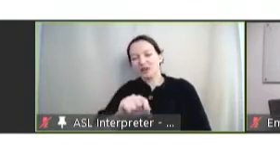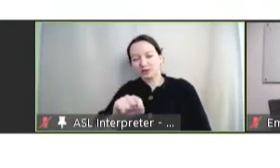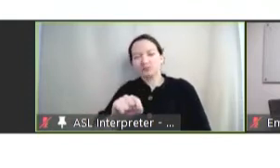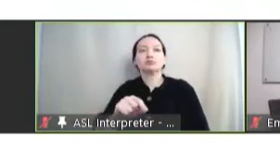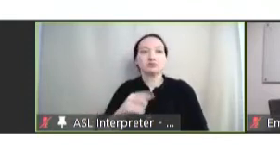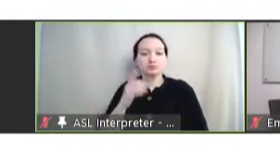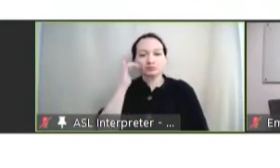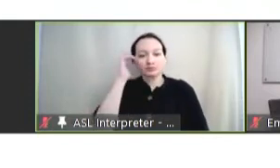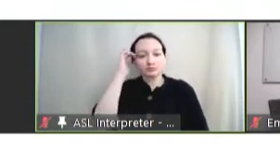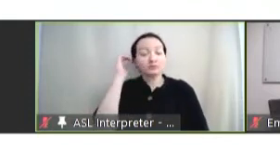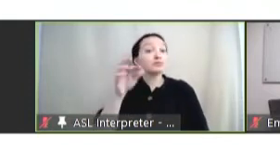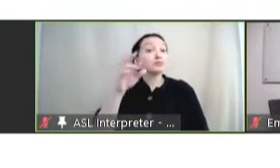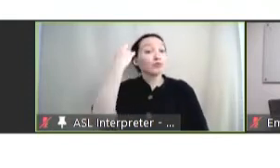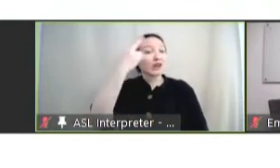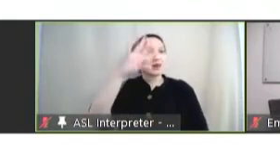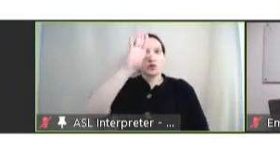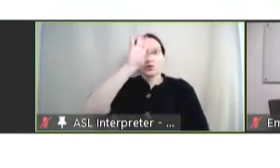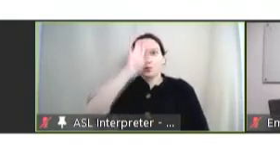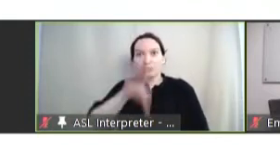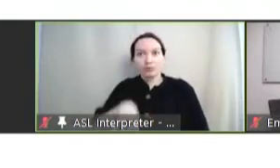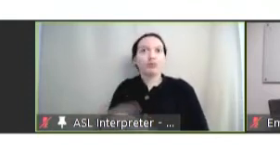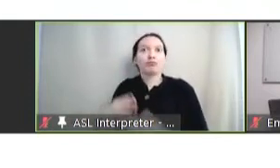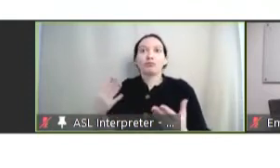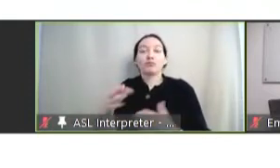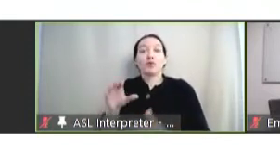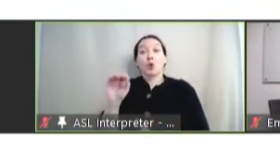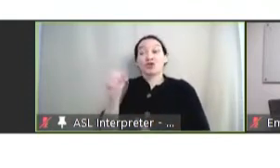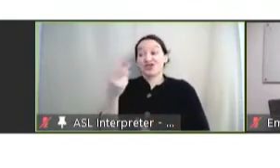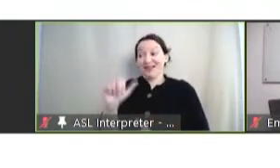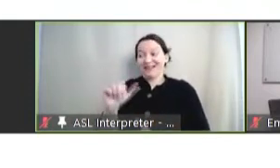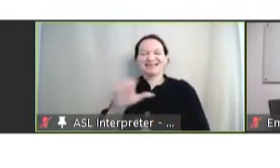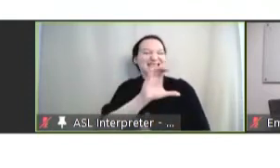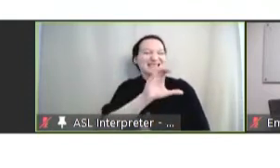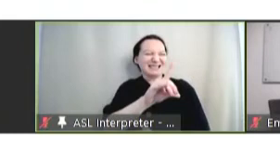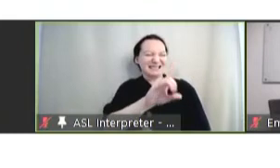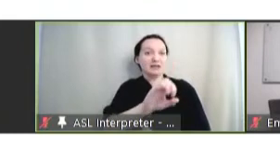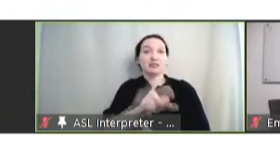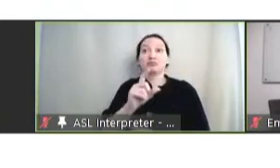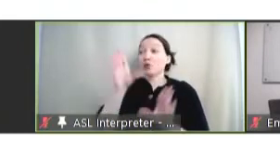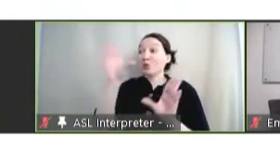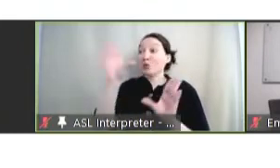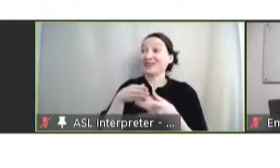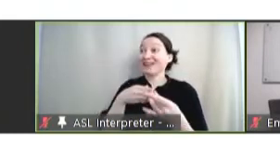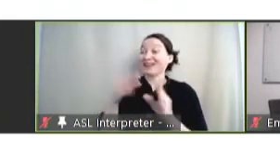because we do know that OSHA and CDC can give us great guidance on how to keep people safe